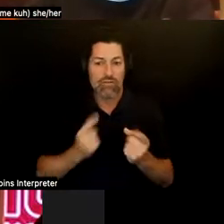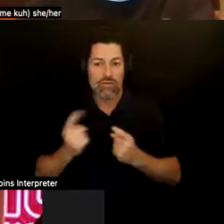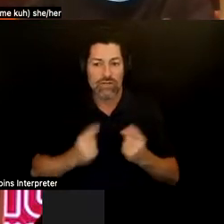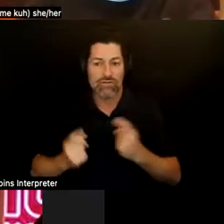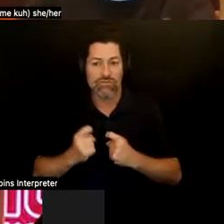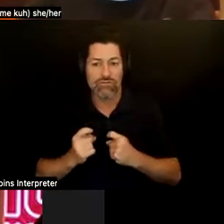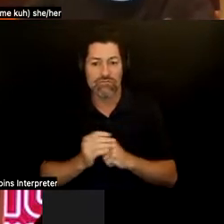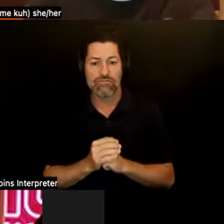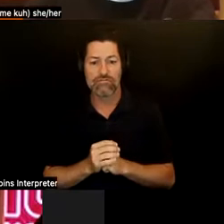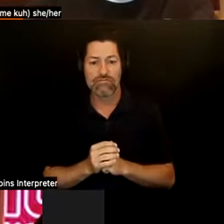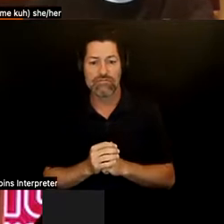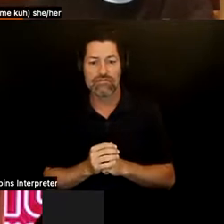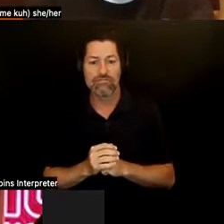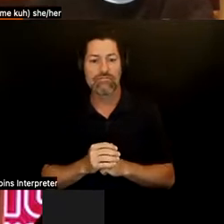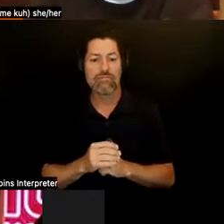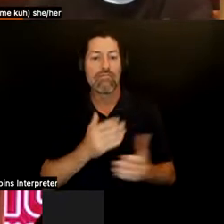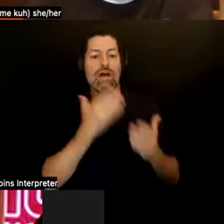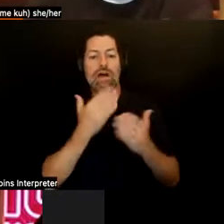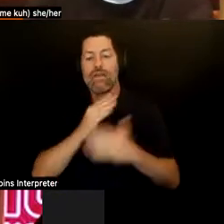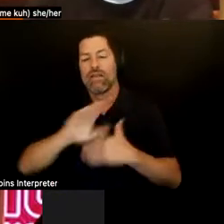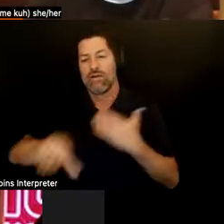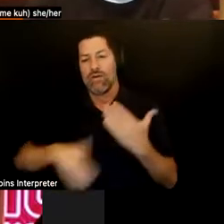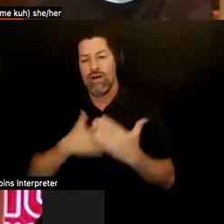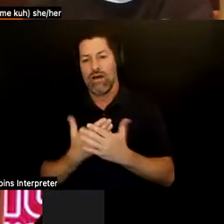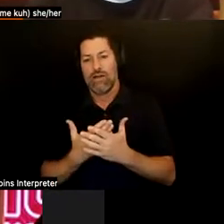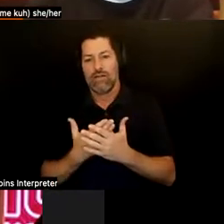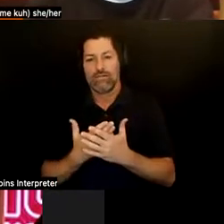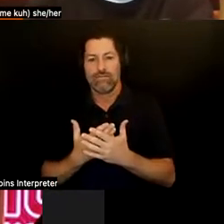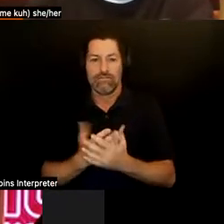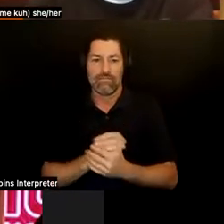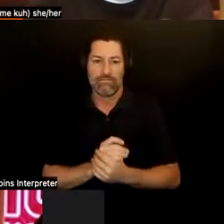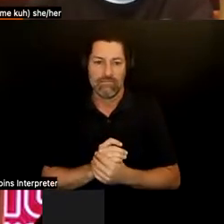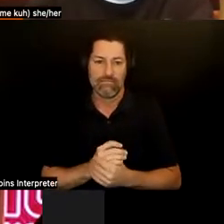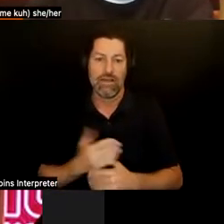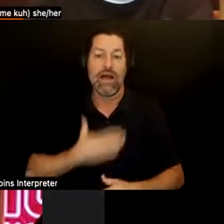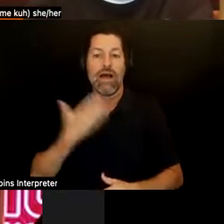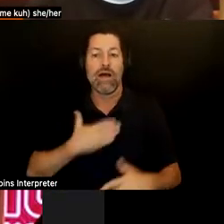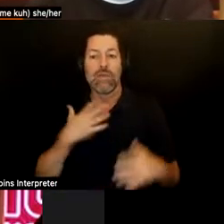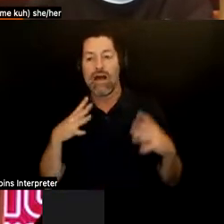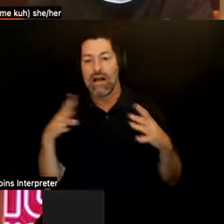But thank you all so much. 20:21:24 And Hogsamath happy holidays and